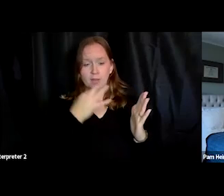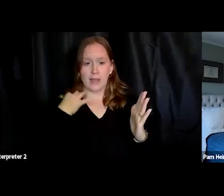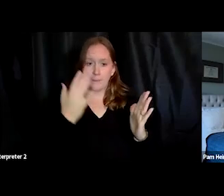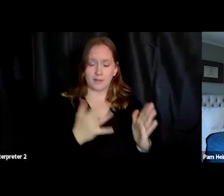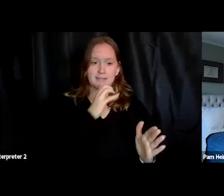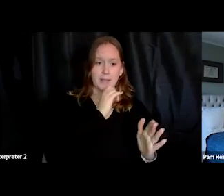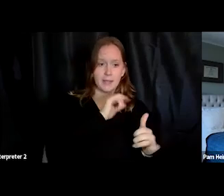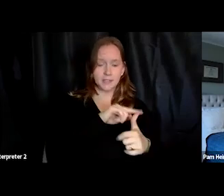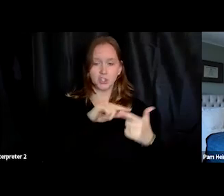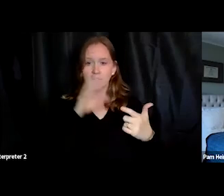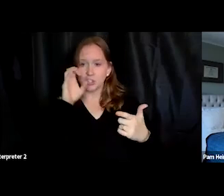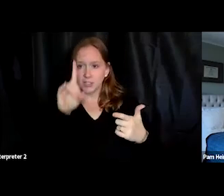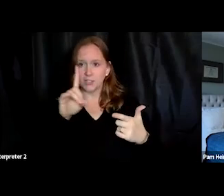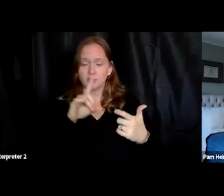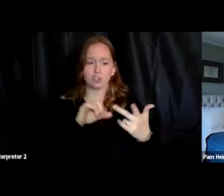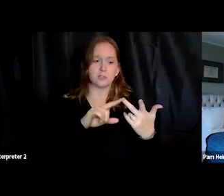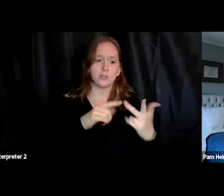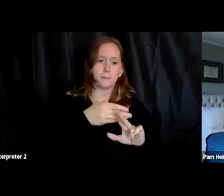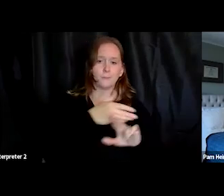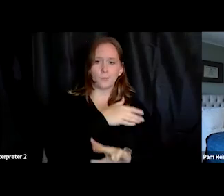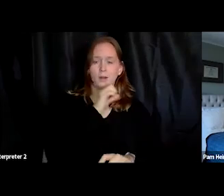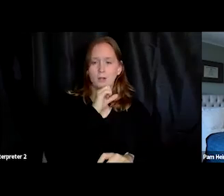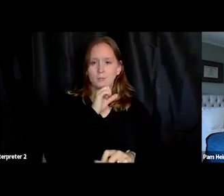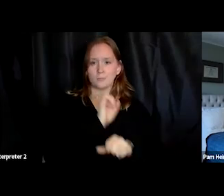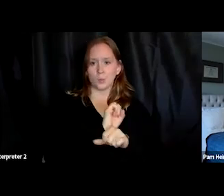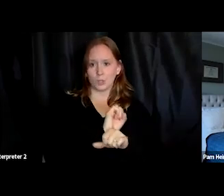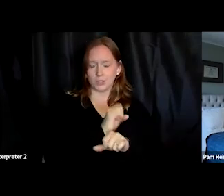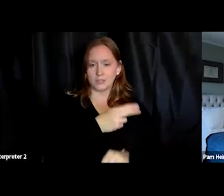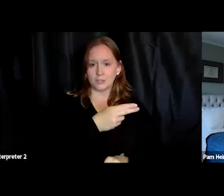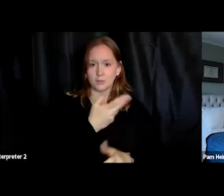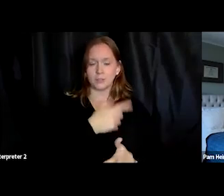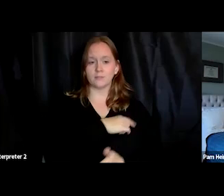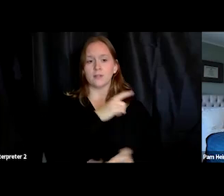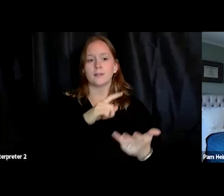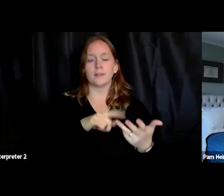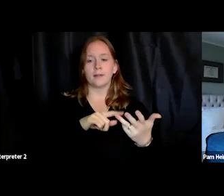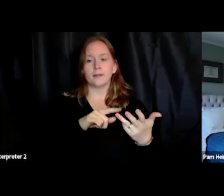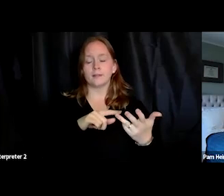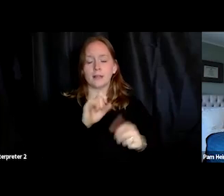and the prior work that they did, and then your employment section and the physical history section